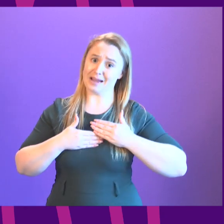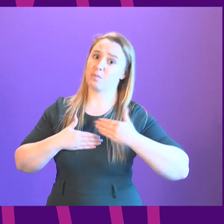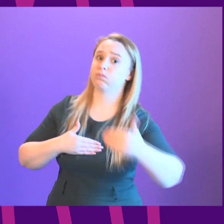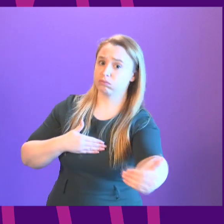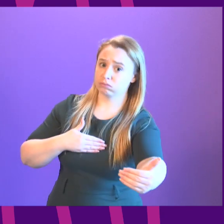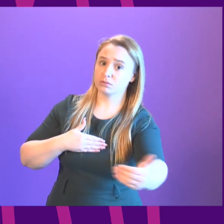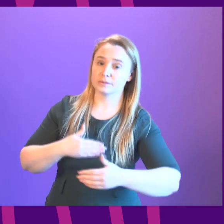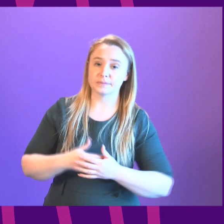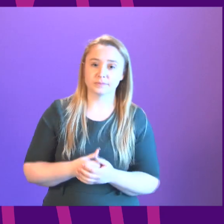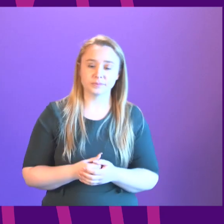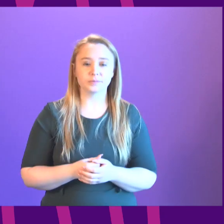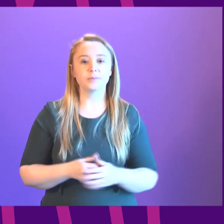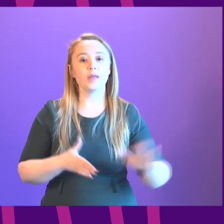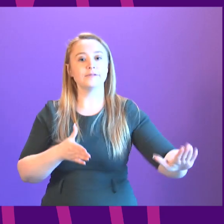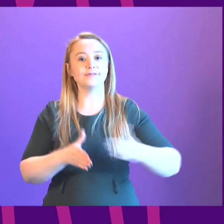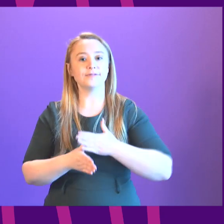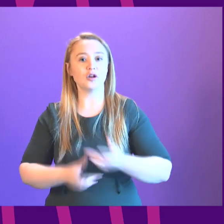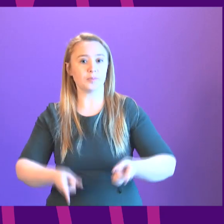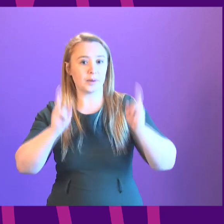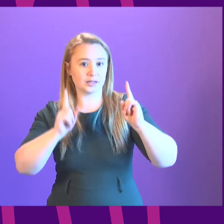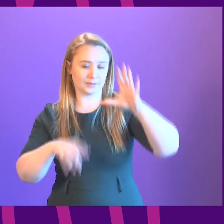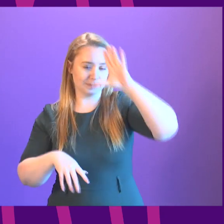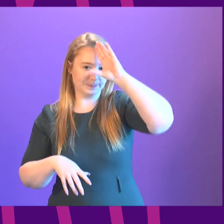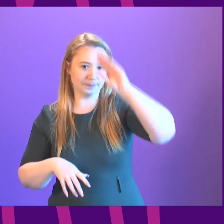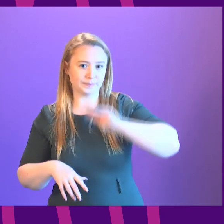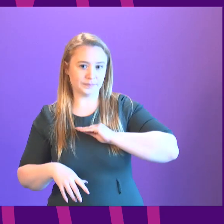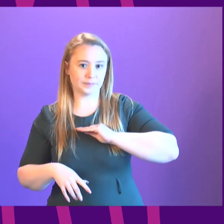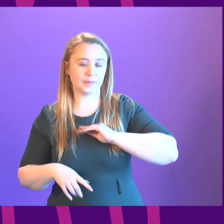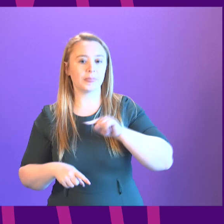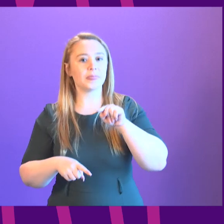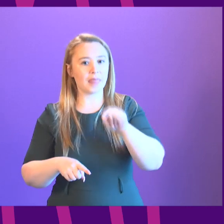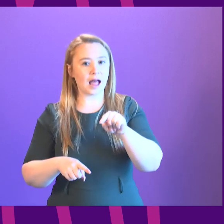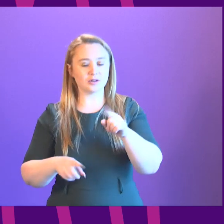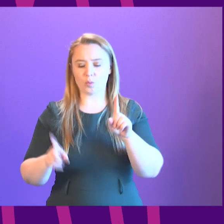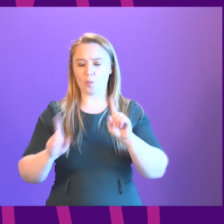The First Minister has told us that this is a proportionate public health response, given